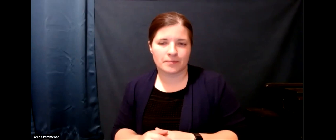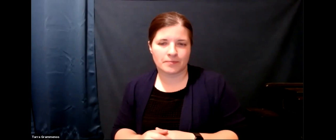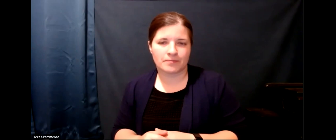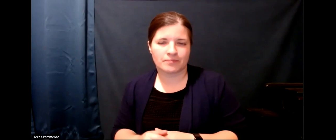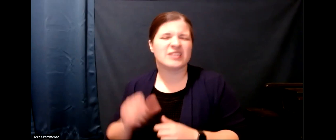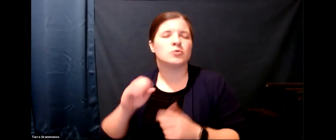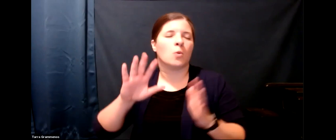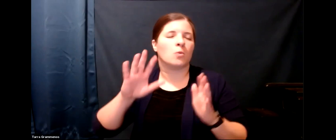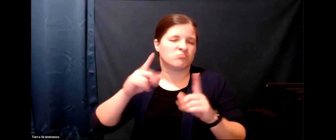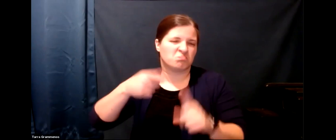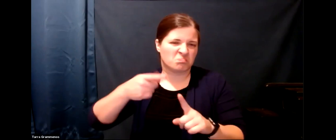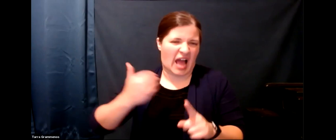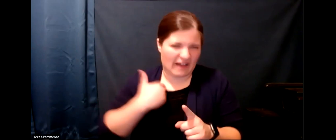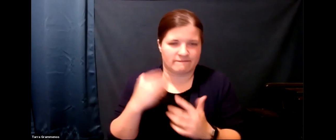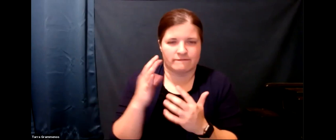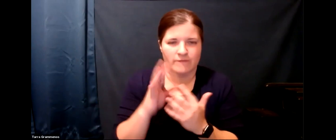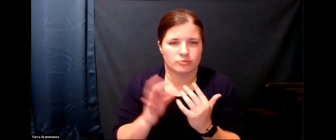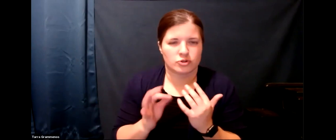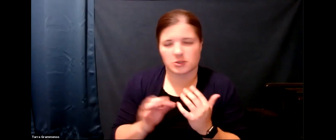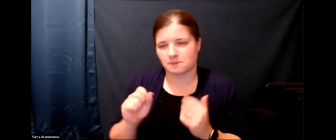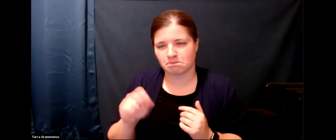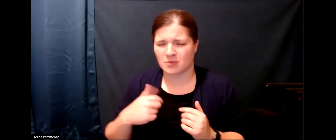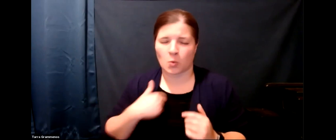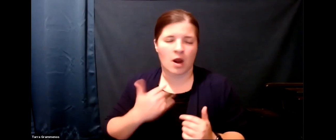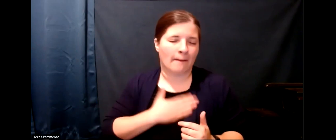So there are options, and we're happy to work with